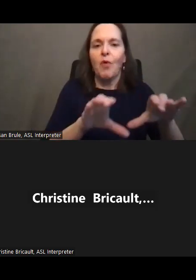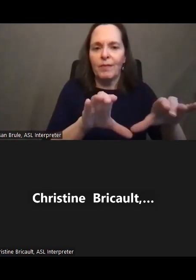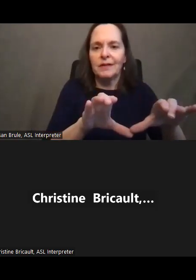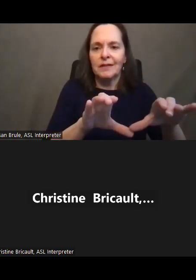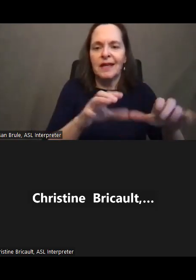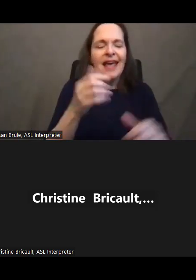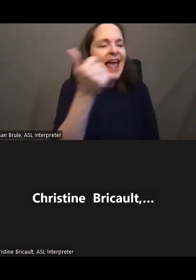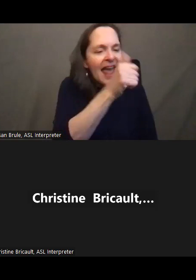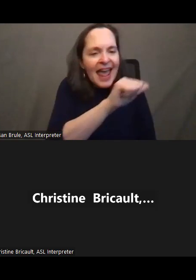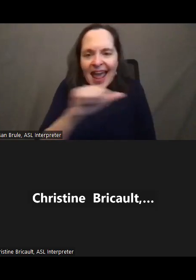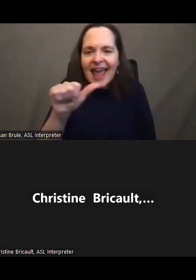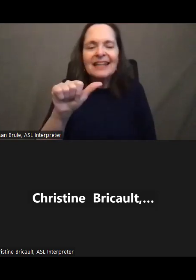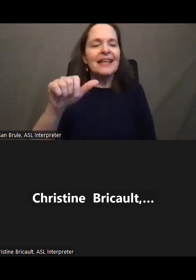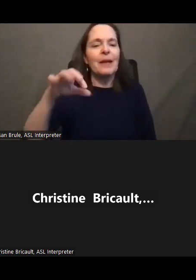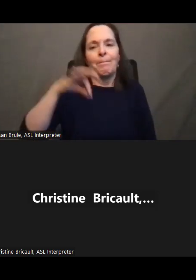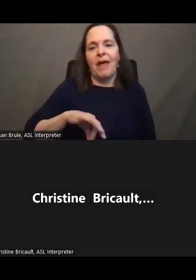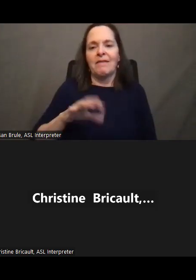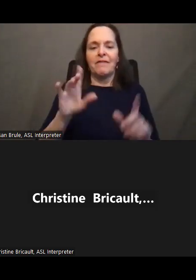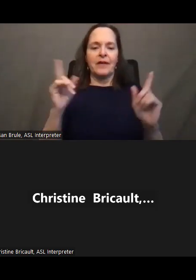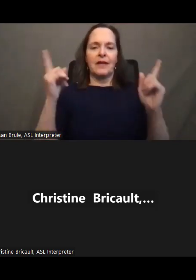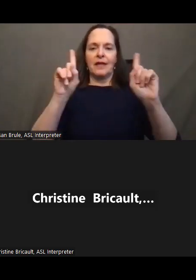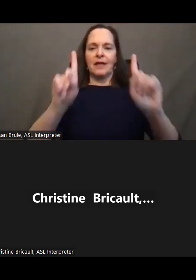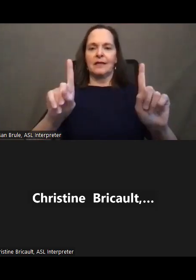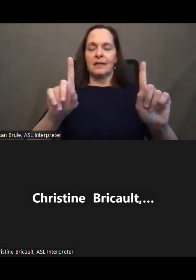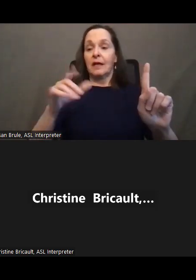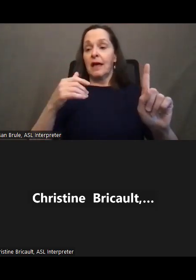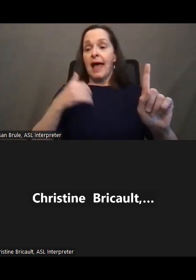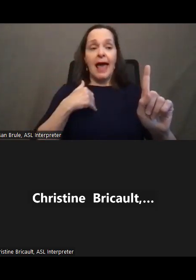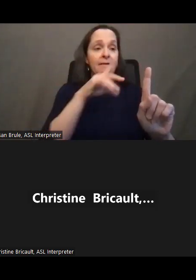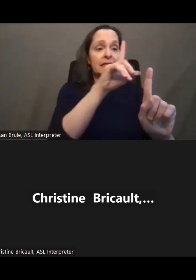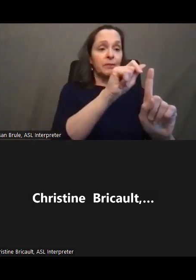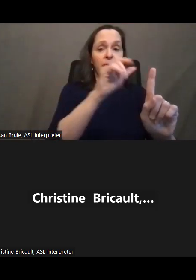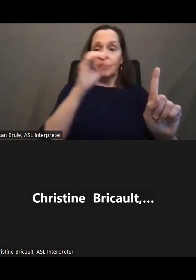So, it applies to employee compensation and benefits packages,